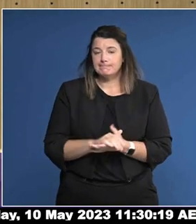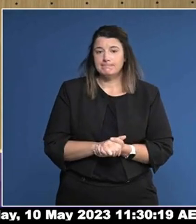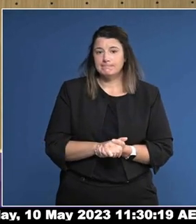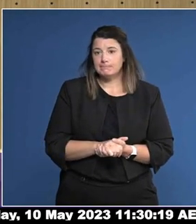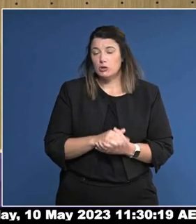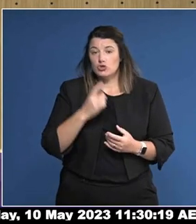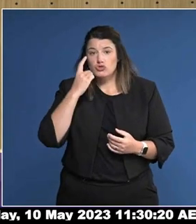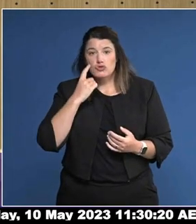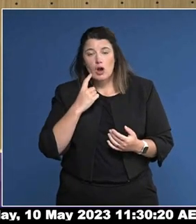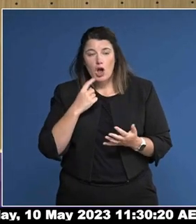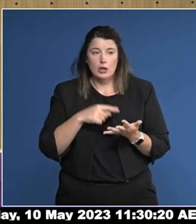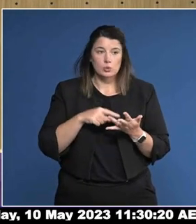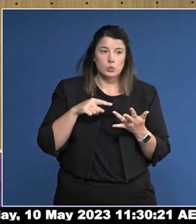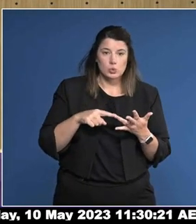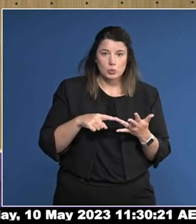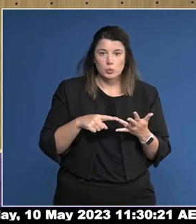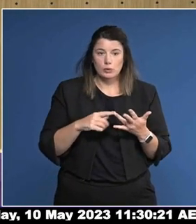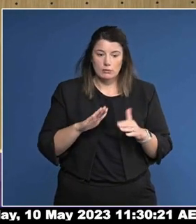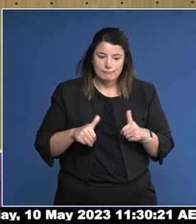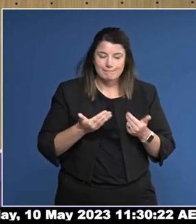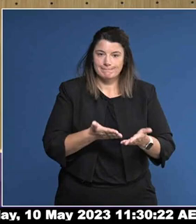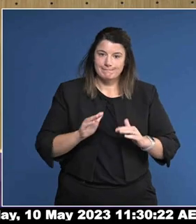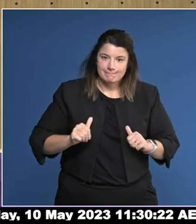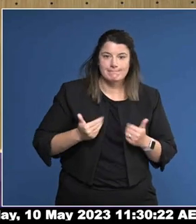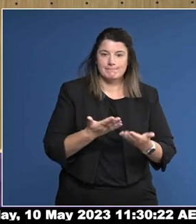deal of supports for - for both the students.